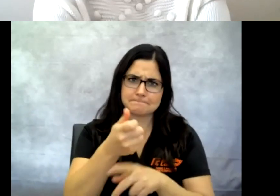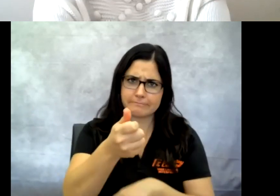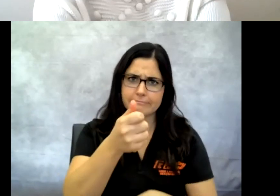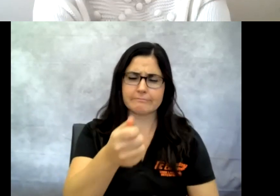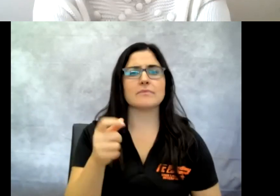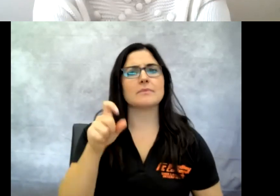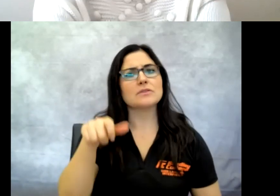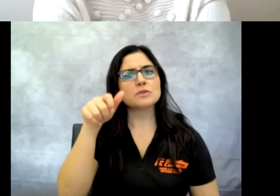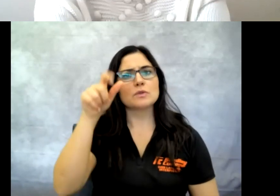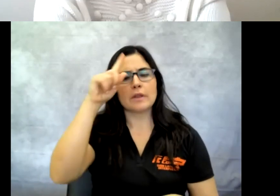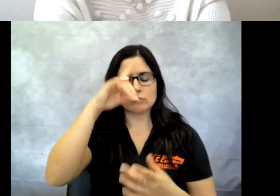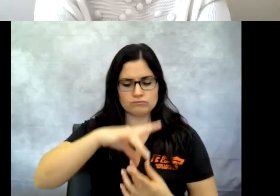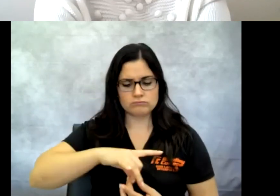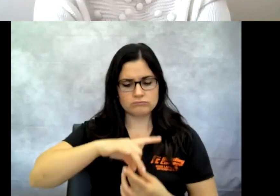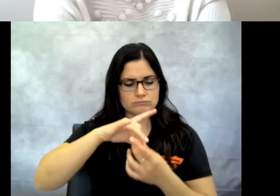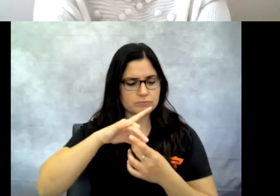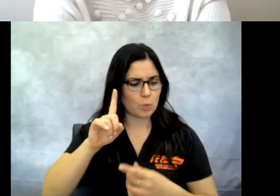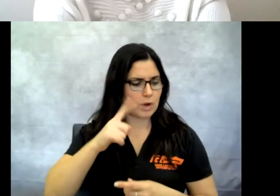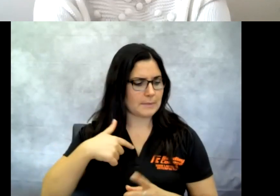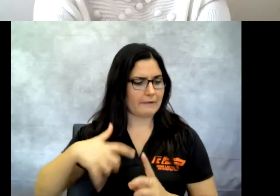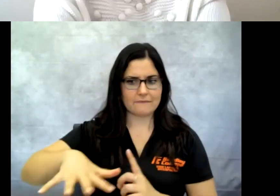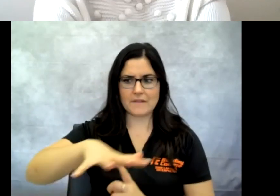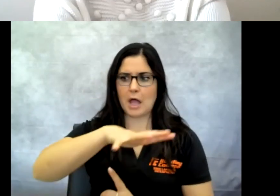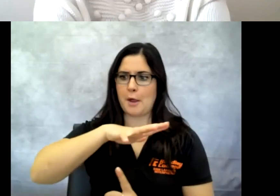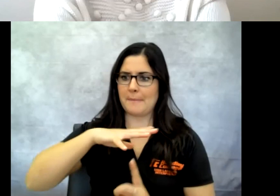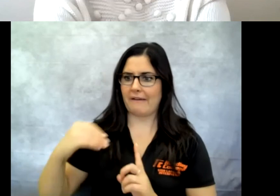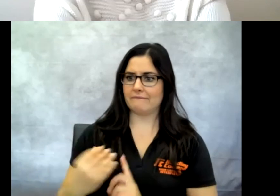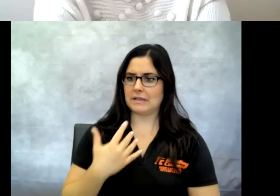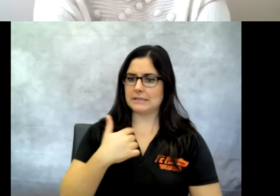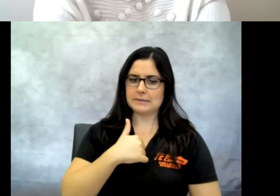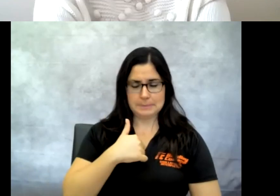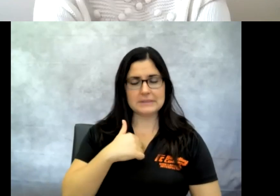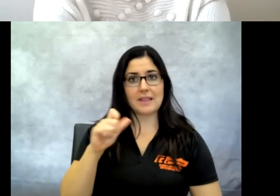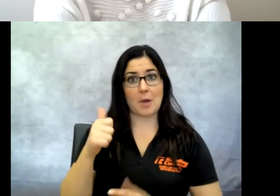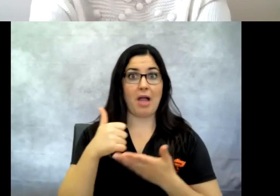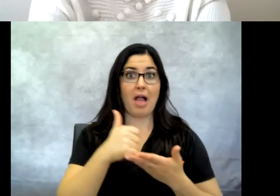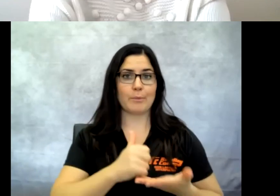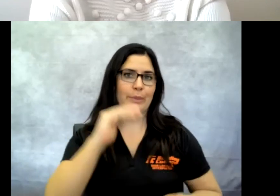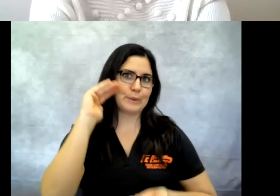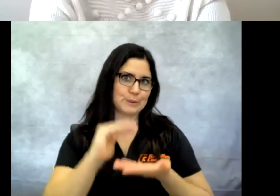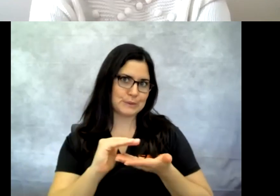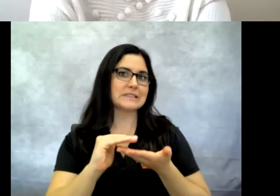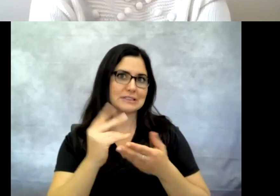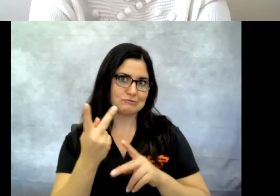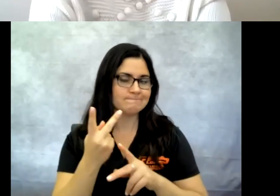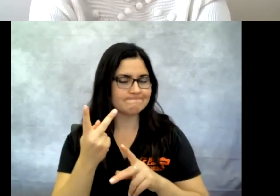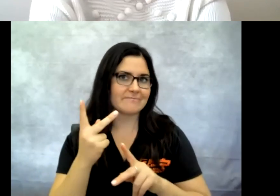that they're in to help with that long, very, very long training that comes up for them.